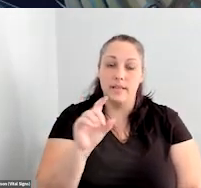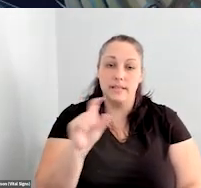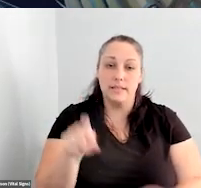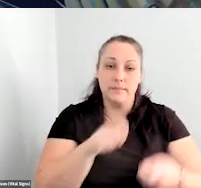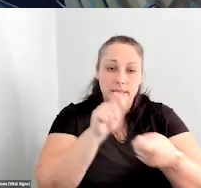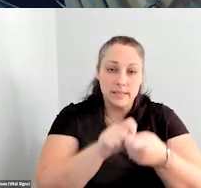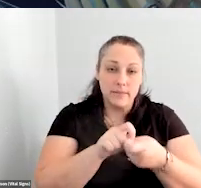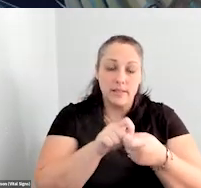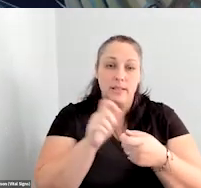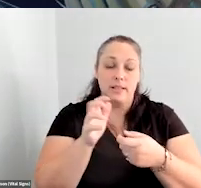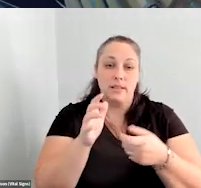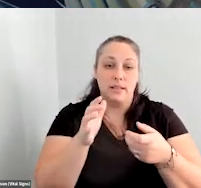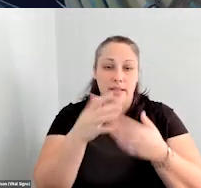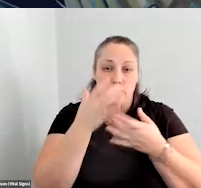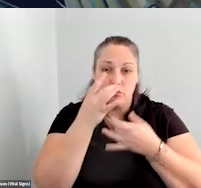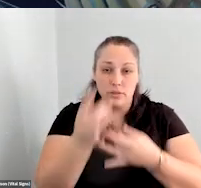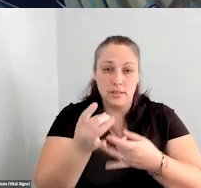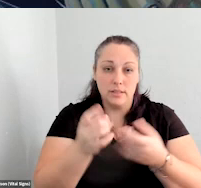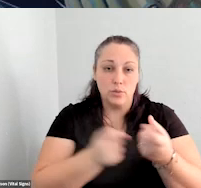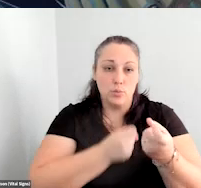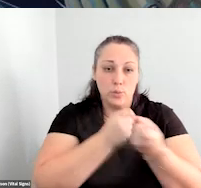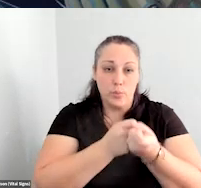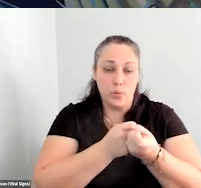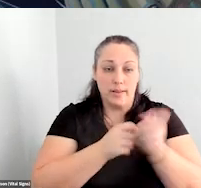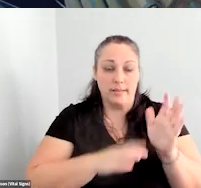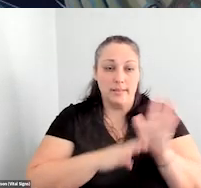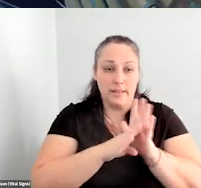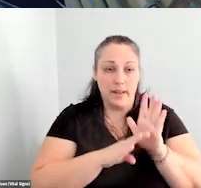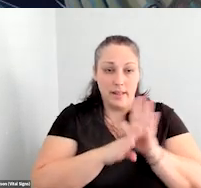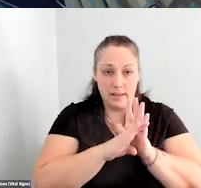that include biotechnology, artificial intelligence, quantum information,